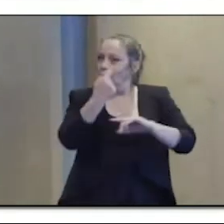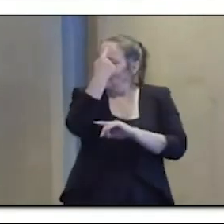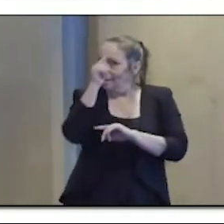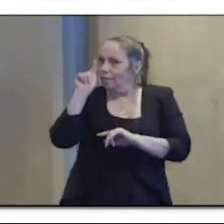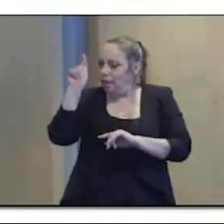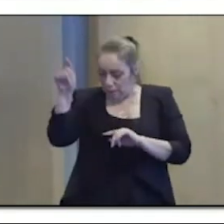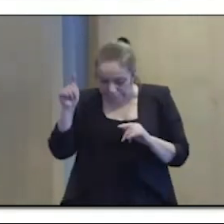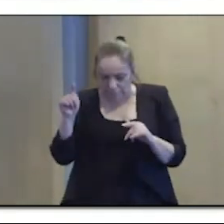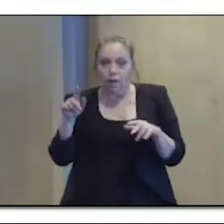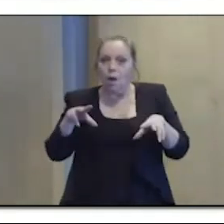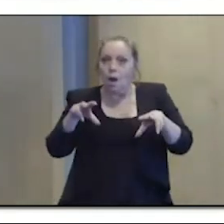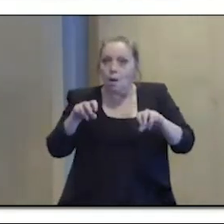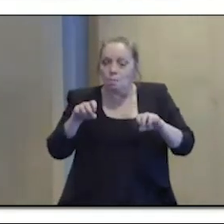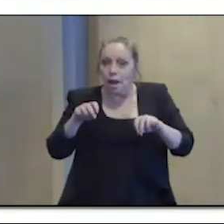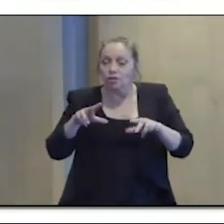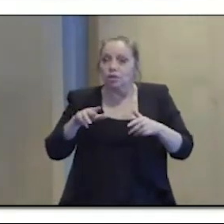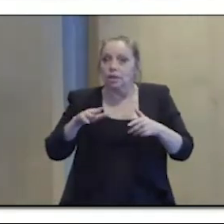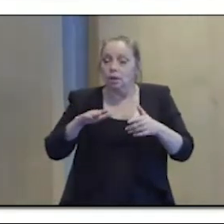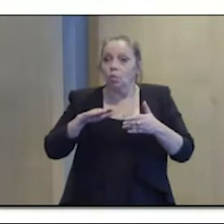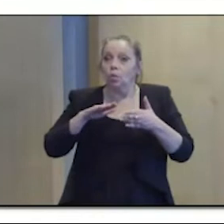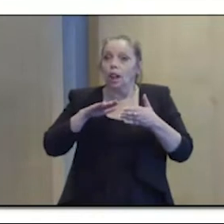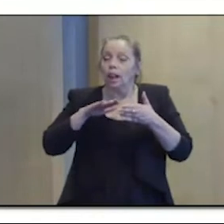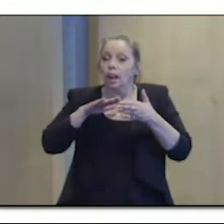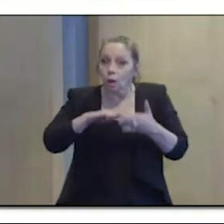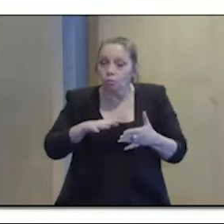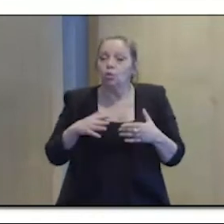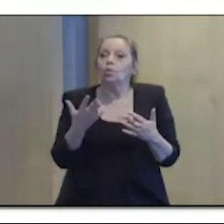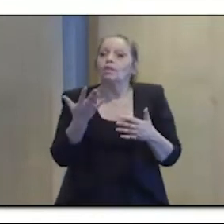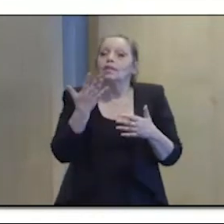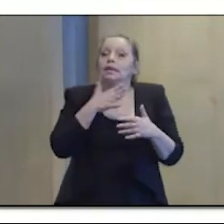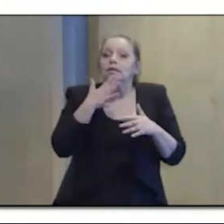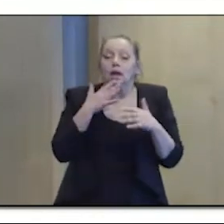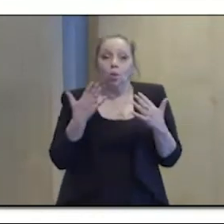to struggle to help you with your heating and cooling costs because those that the equipment